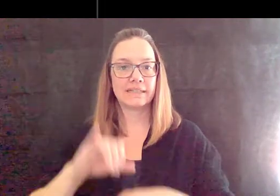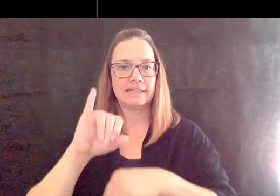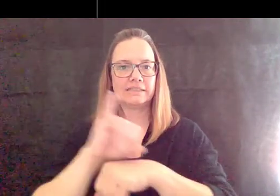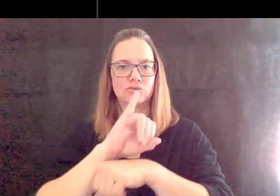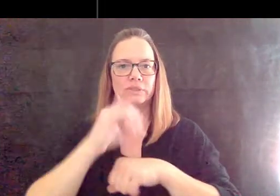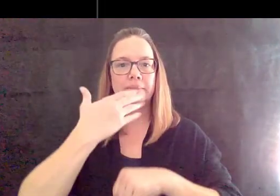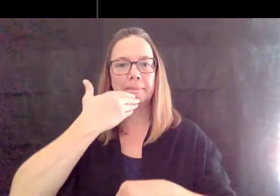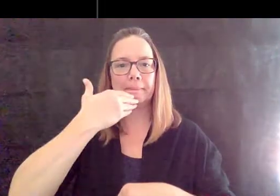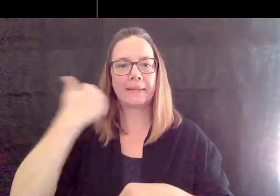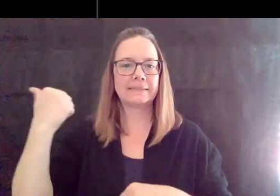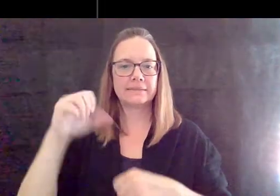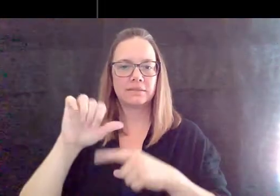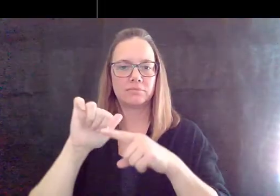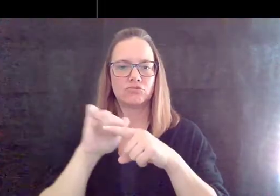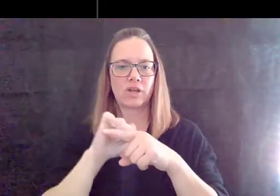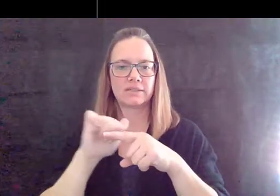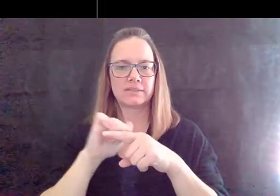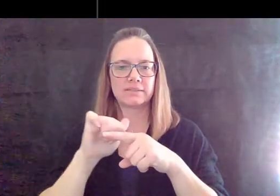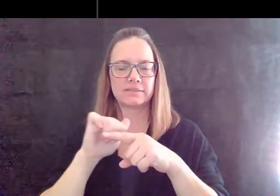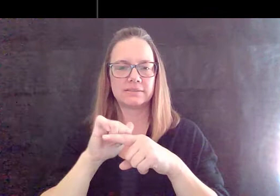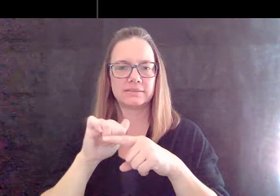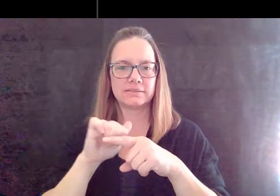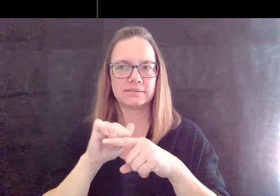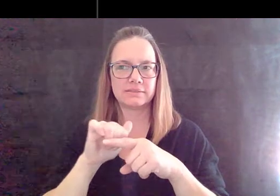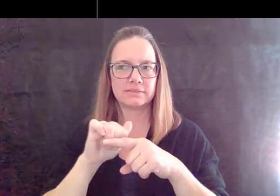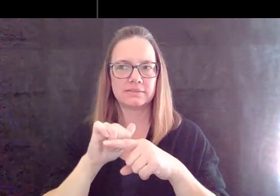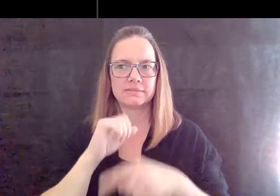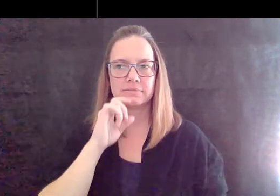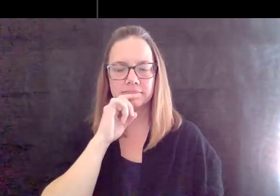And it's industry best practice